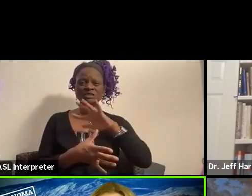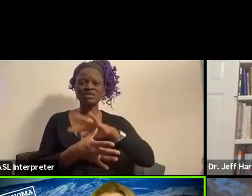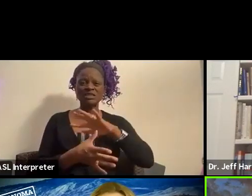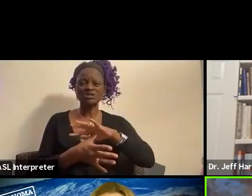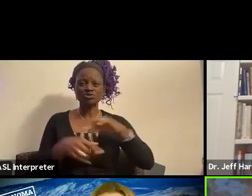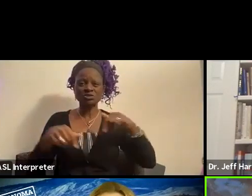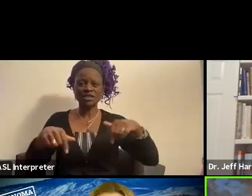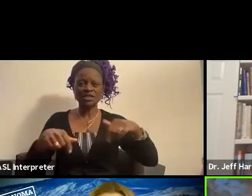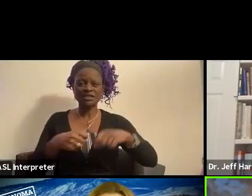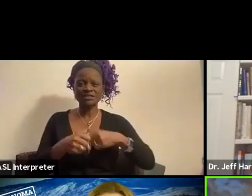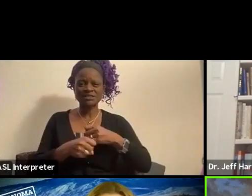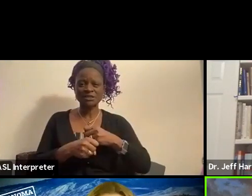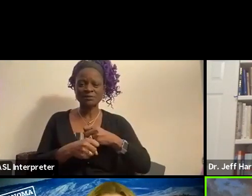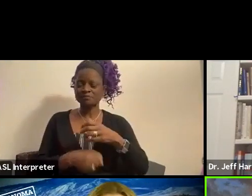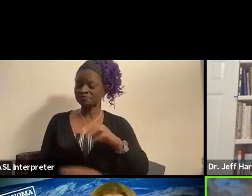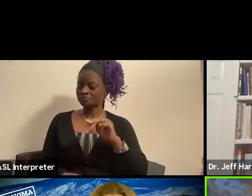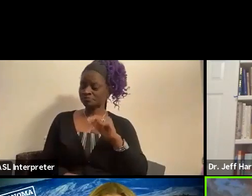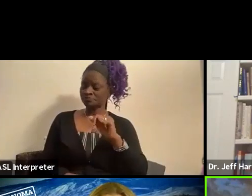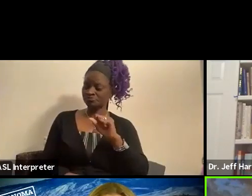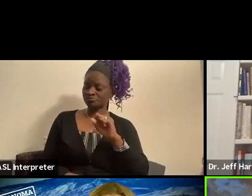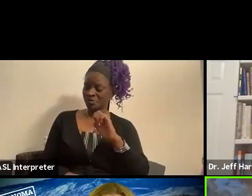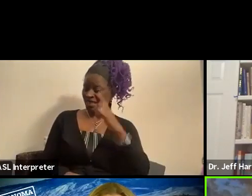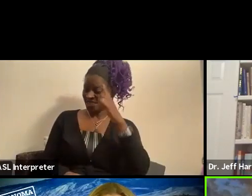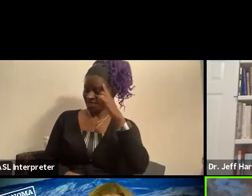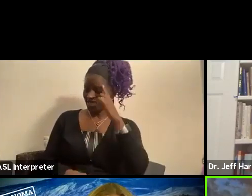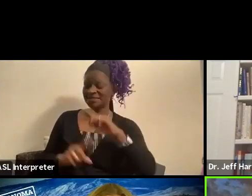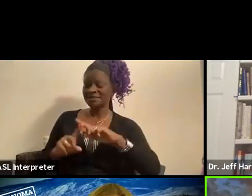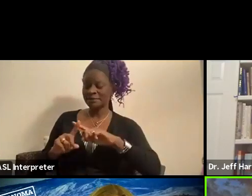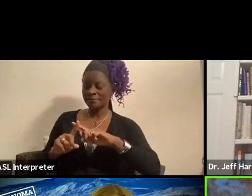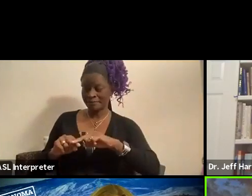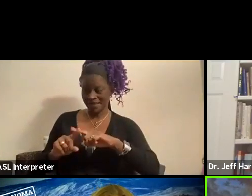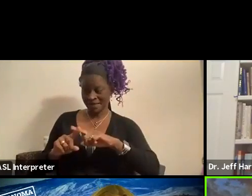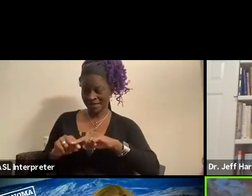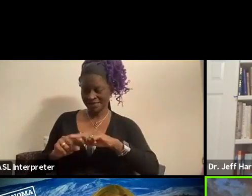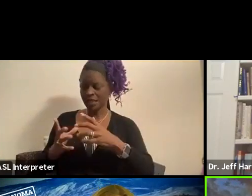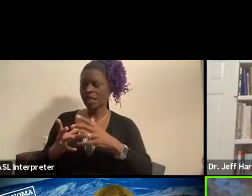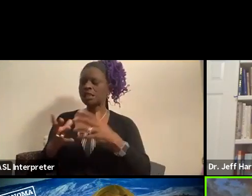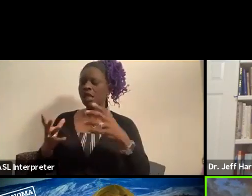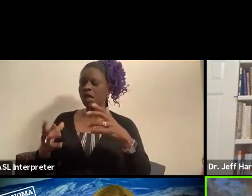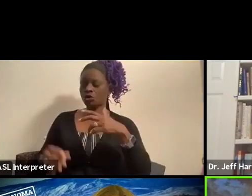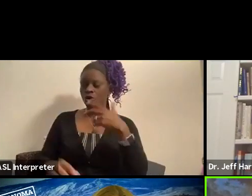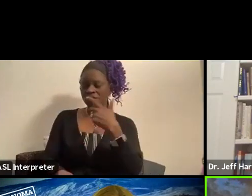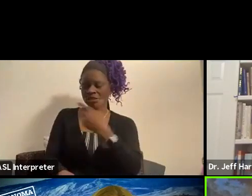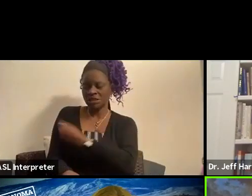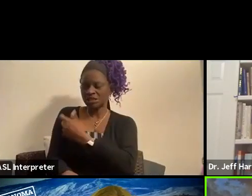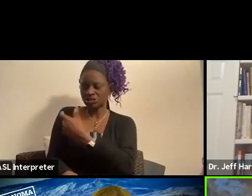Well, I just think it's going to depend a lot on the vaccine rollout, which again,